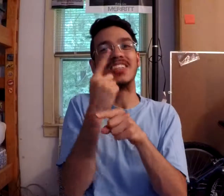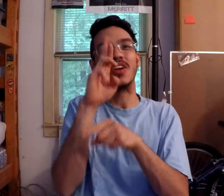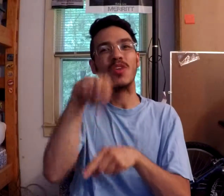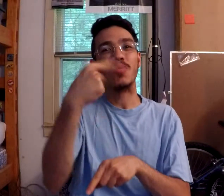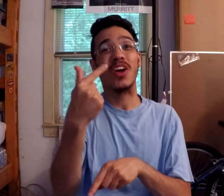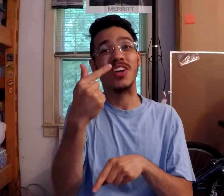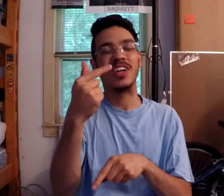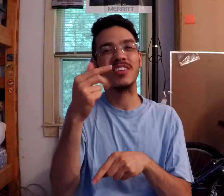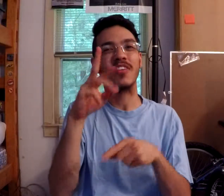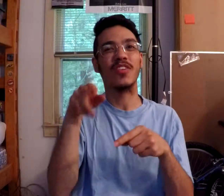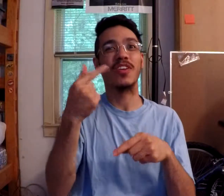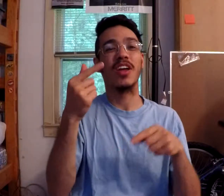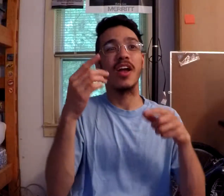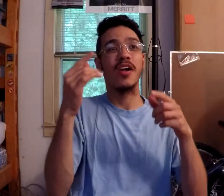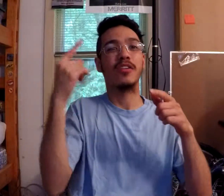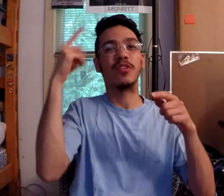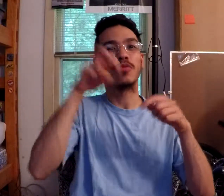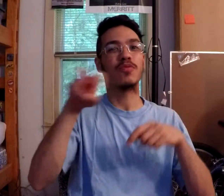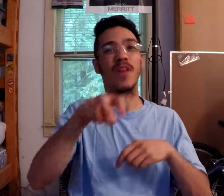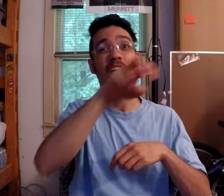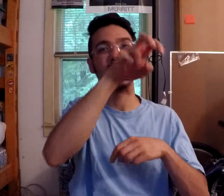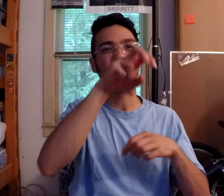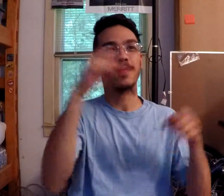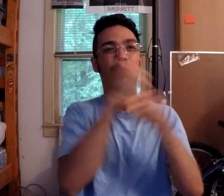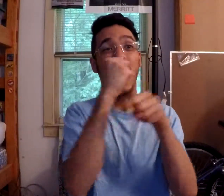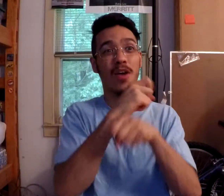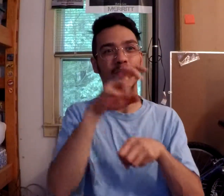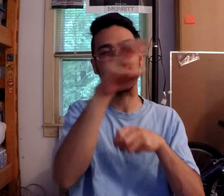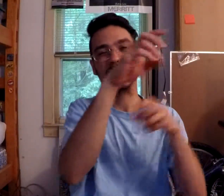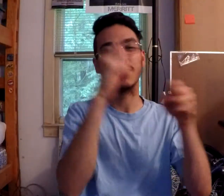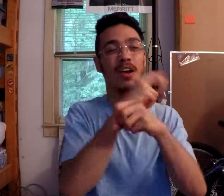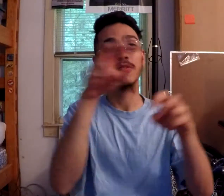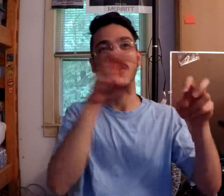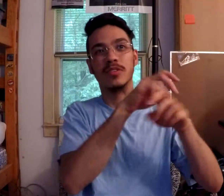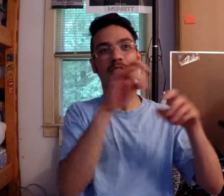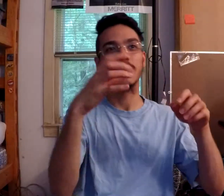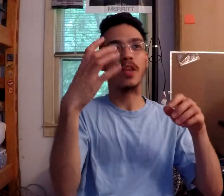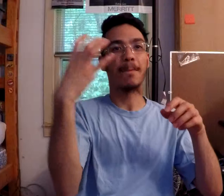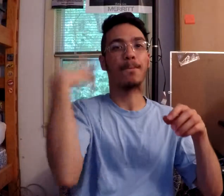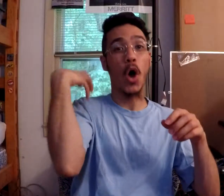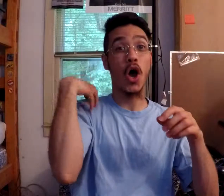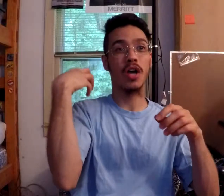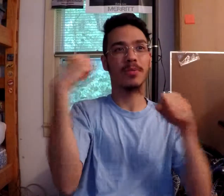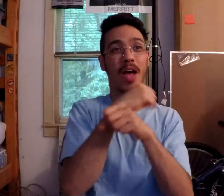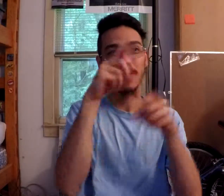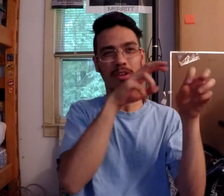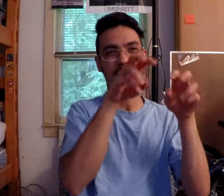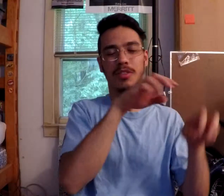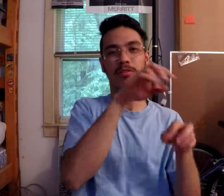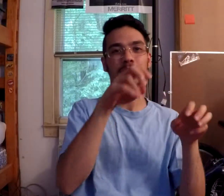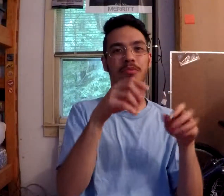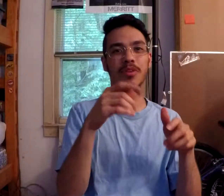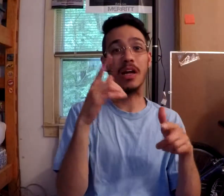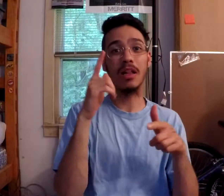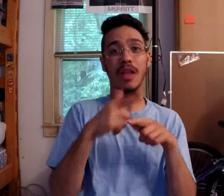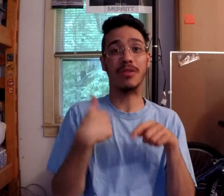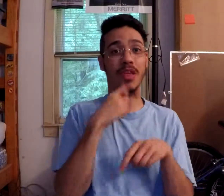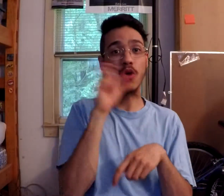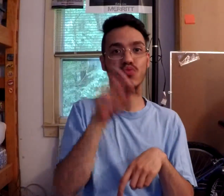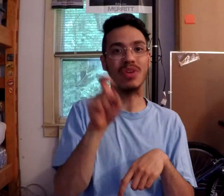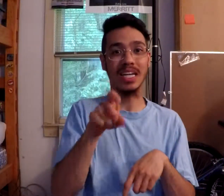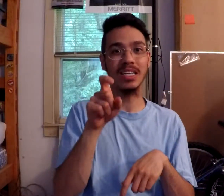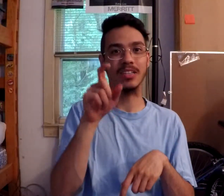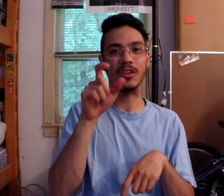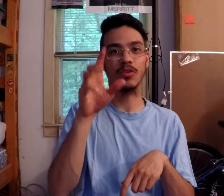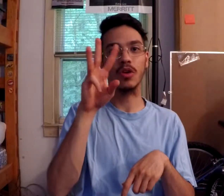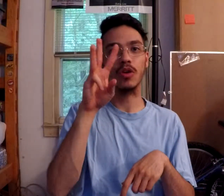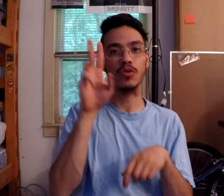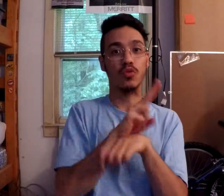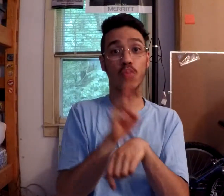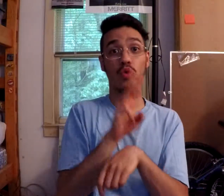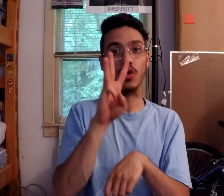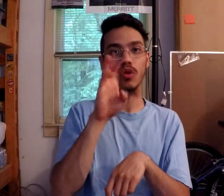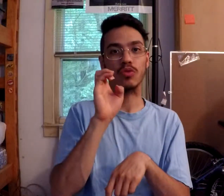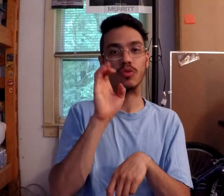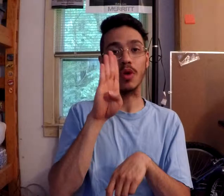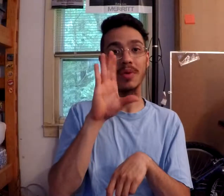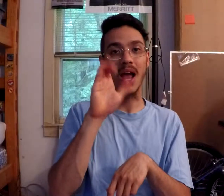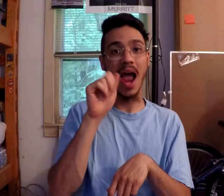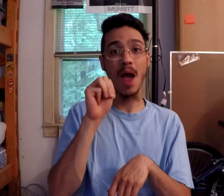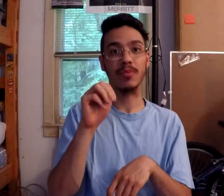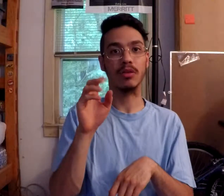For regular RPG on adventure, battle, bosses battle then I don't use a webcam.